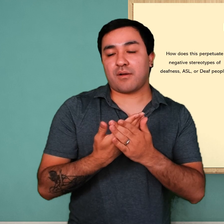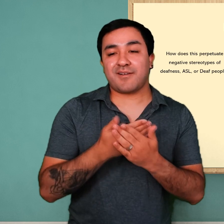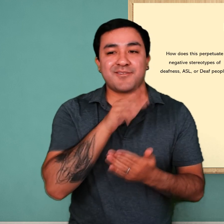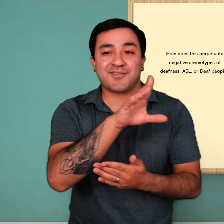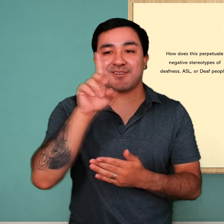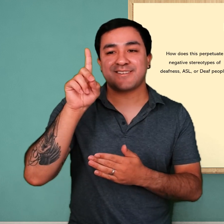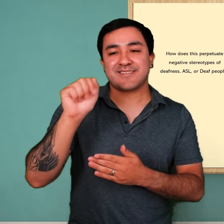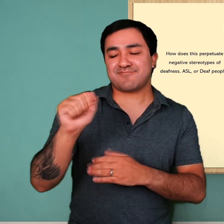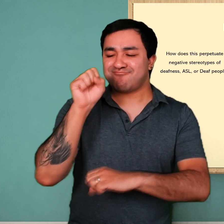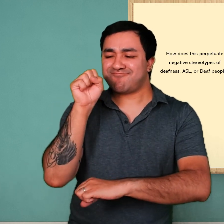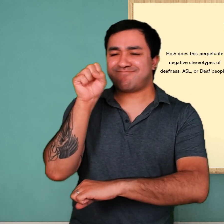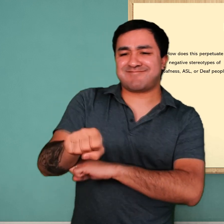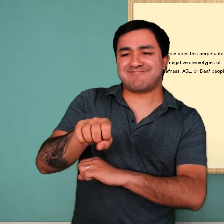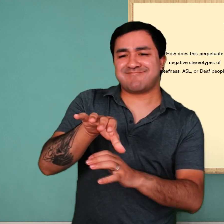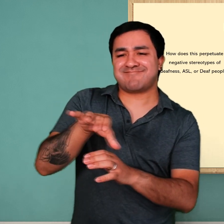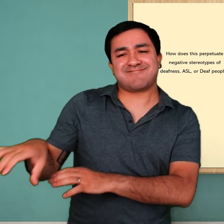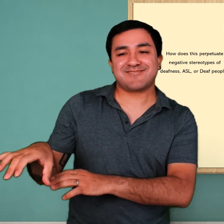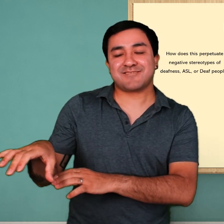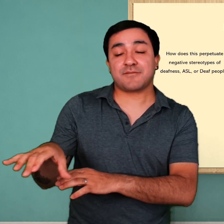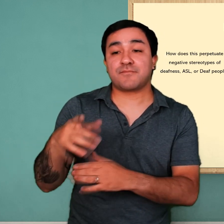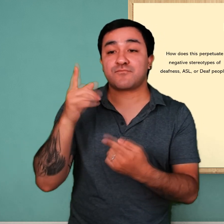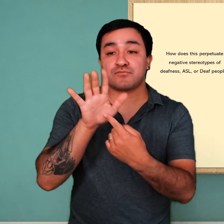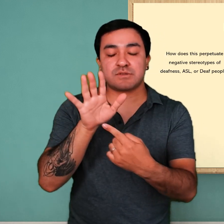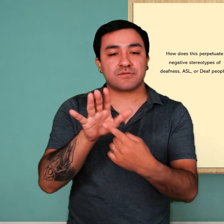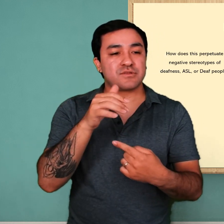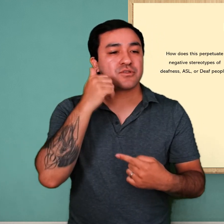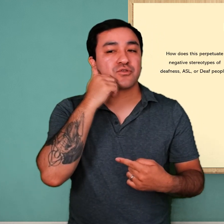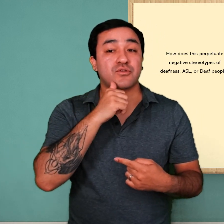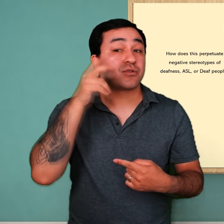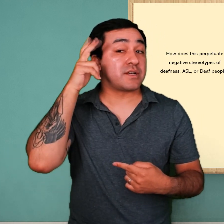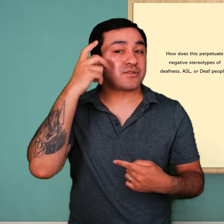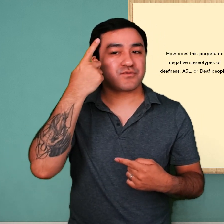person “overcomes” their disability, for example, “Girl hears for the first time.”